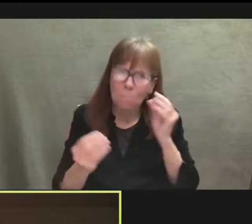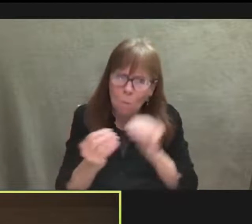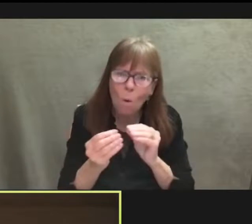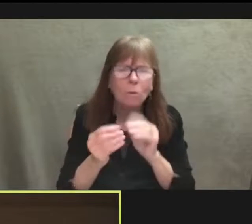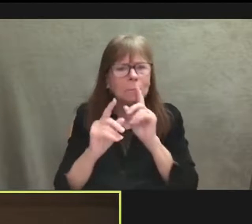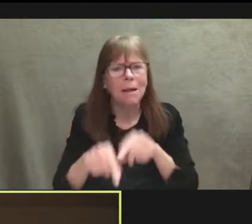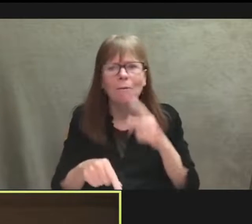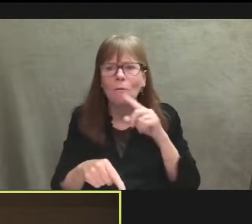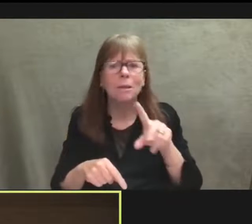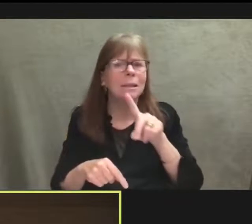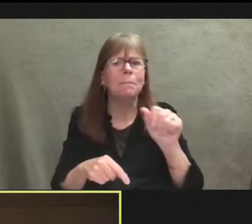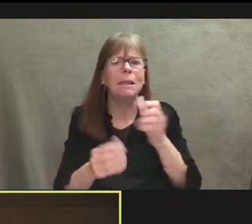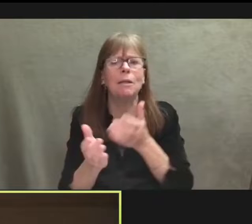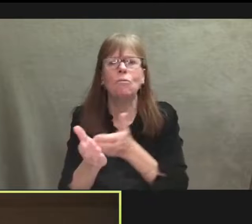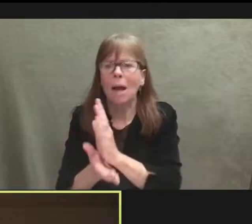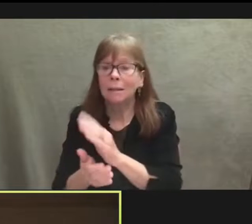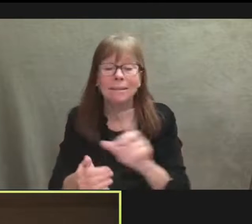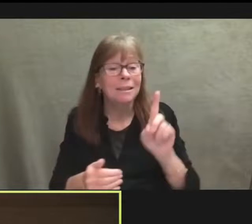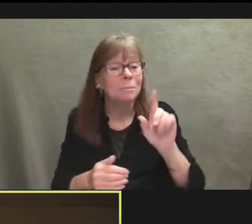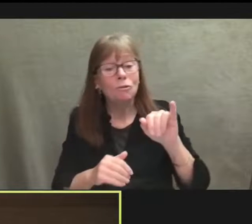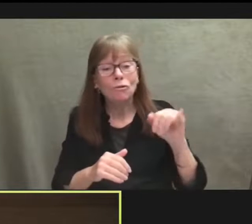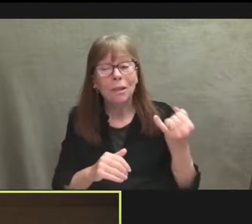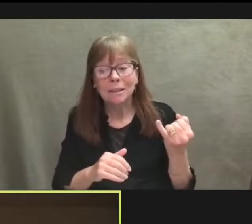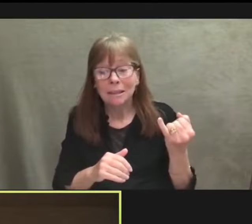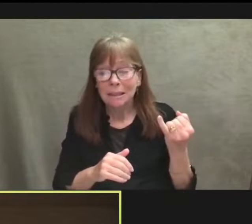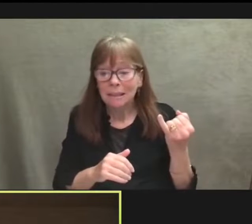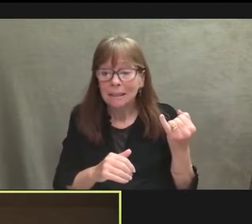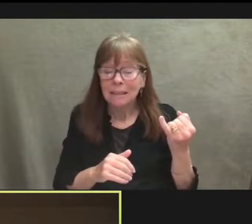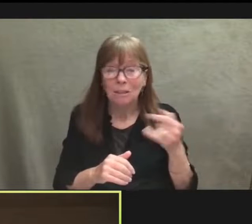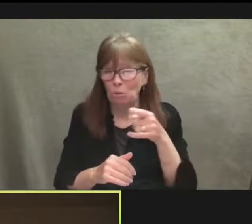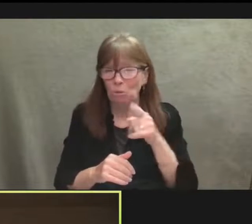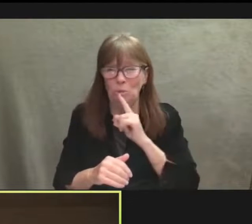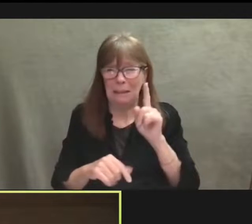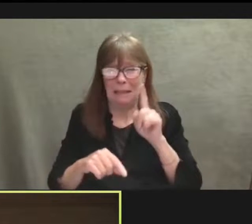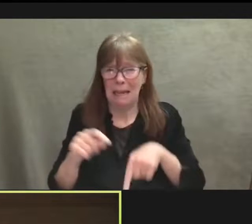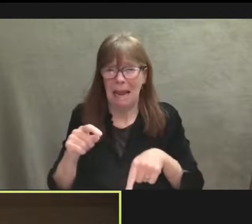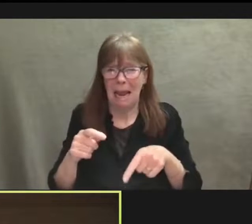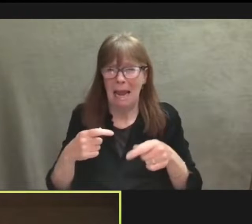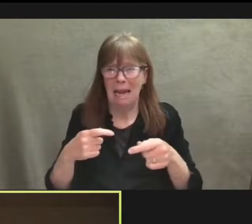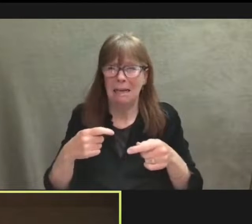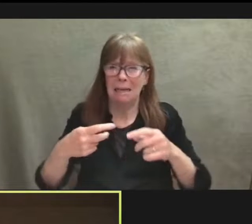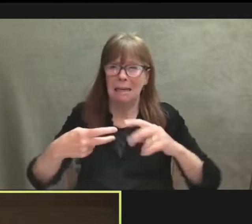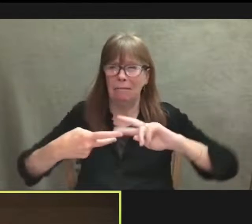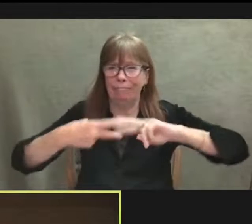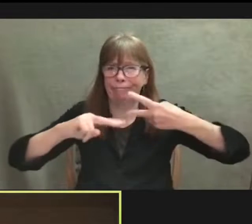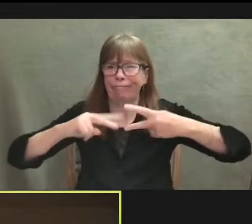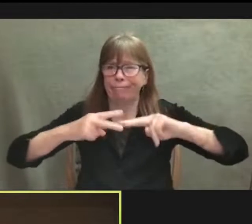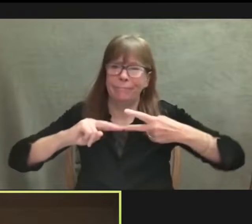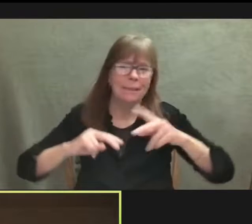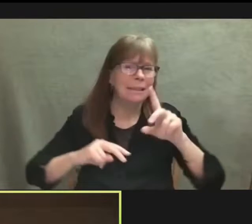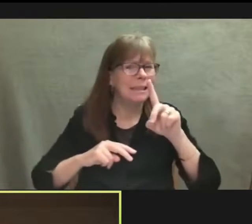justice is not interchangeable with disability rights. I’ve seen a lot of people describe